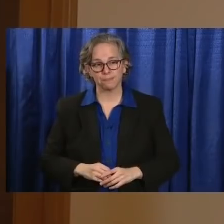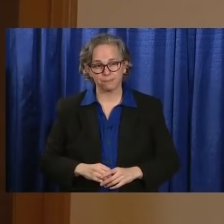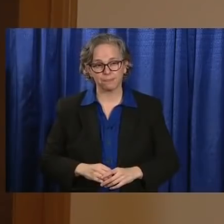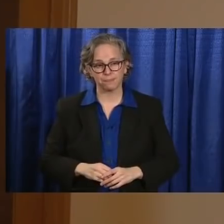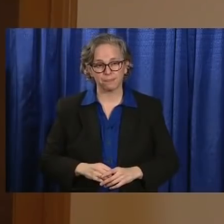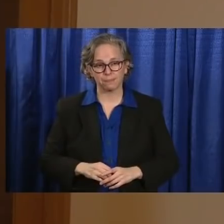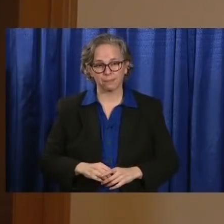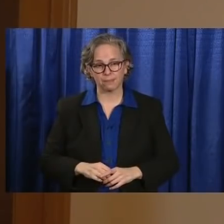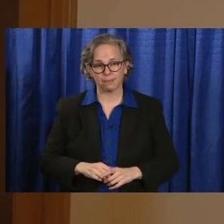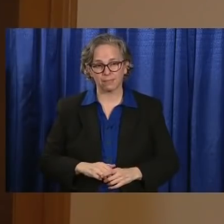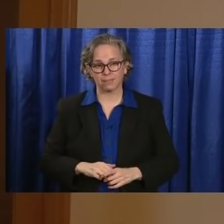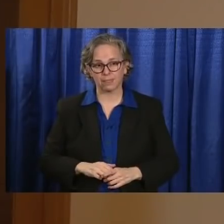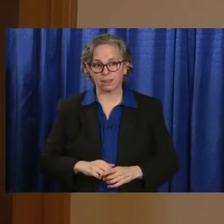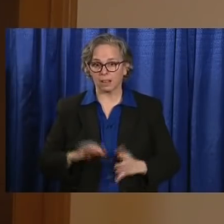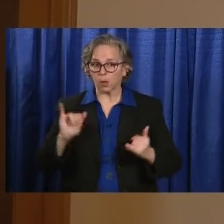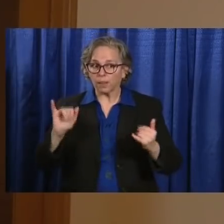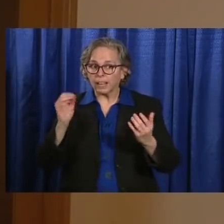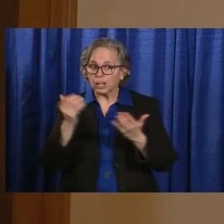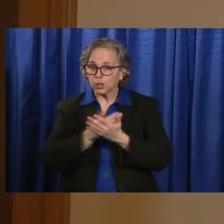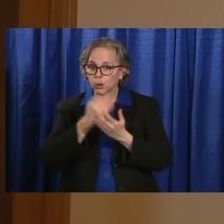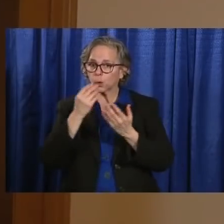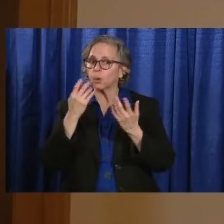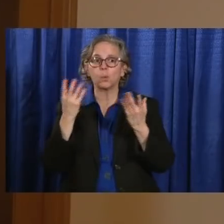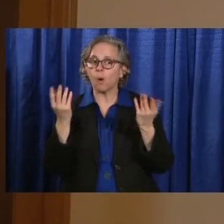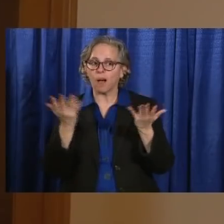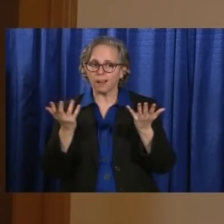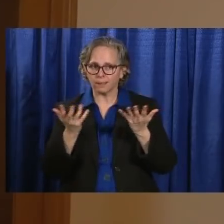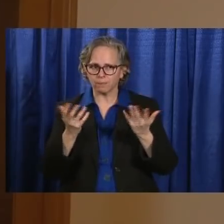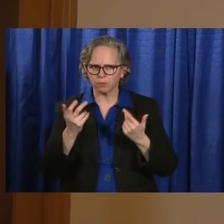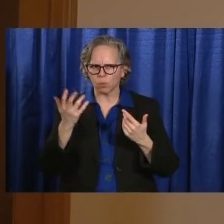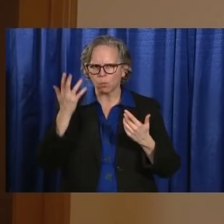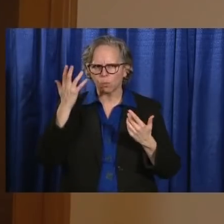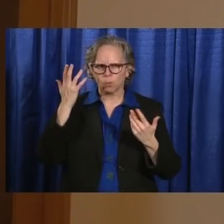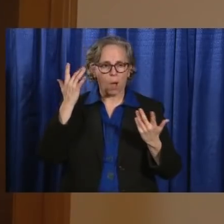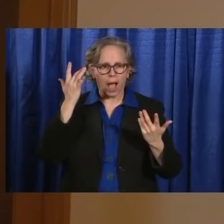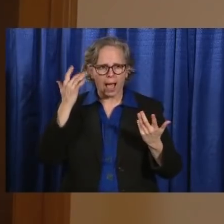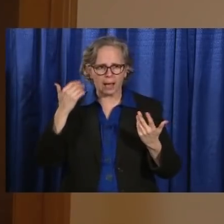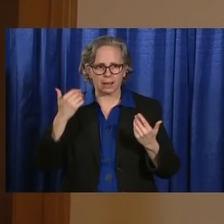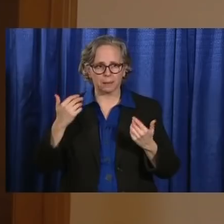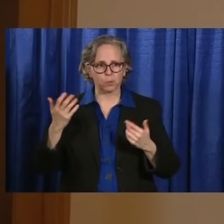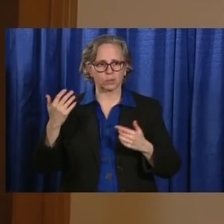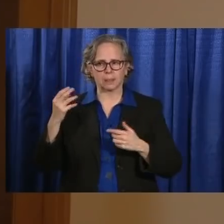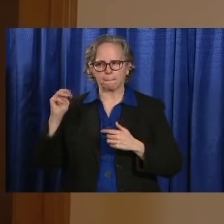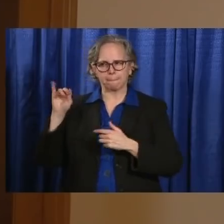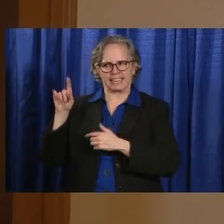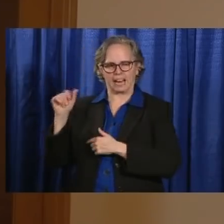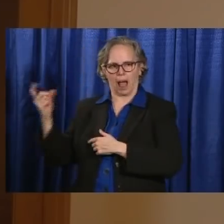SHOWS WE HAVE, IN FACT, TESTED 41,000 TESTS HAVE BEEN RUN IN OHIO AT THIS POINT.